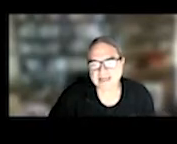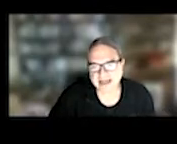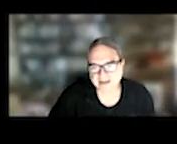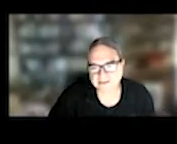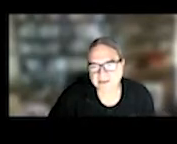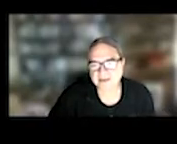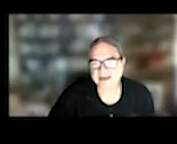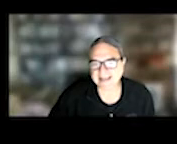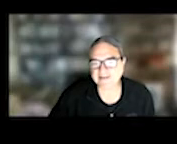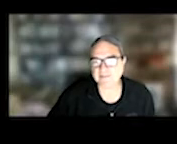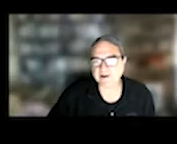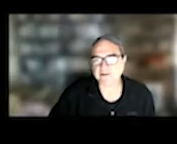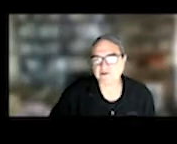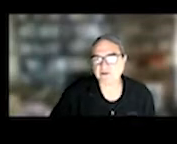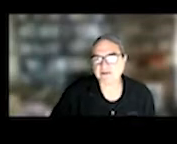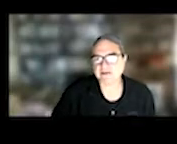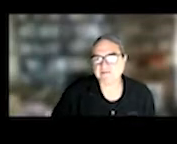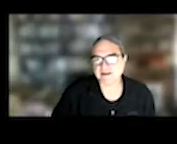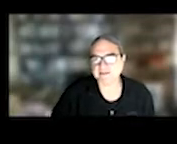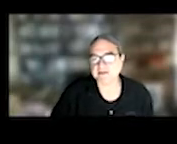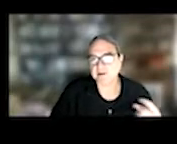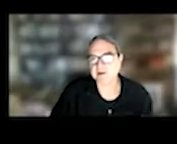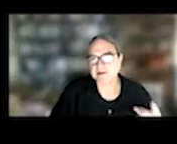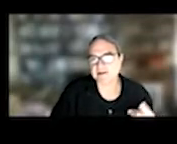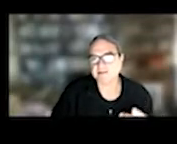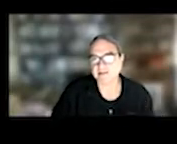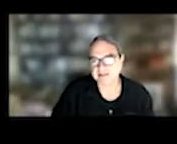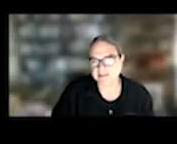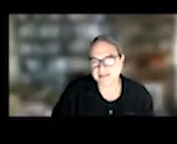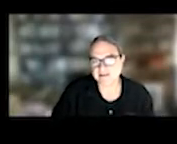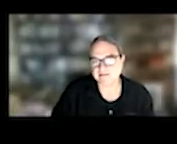act and Native Americans are legally defined as American Indians and Alaska natives,